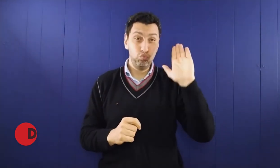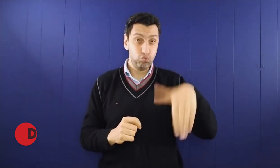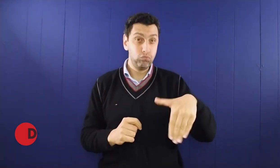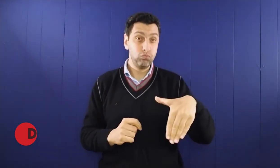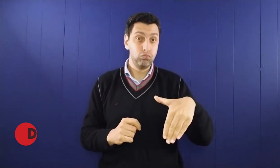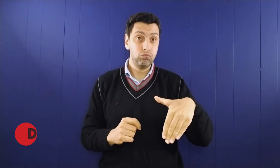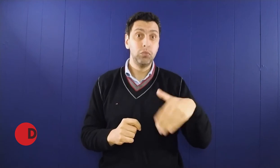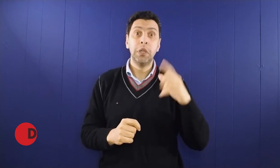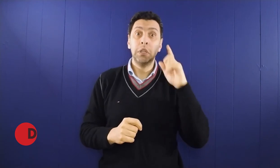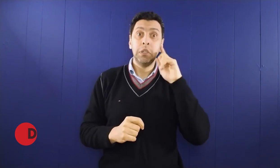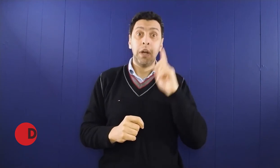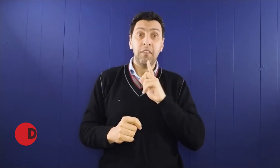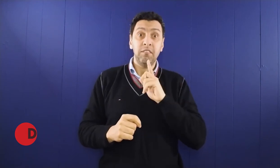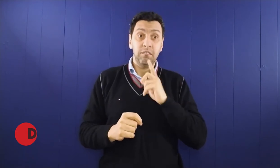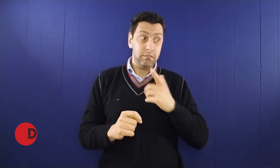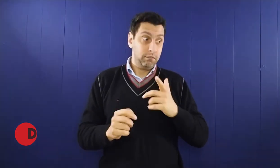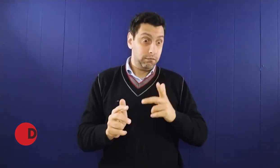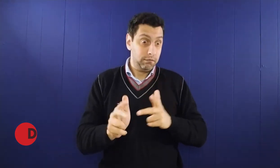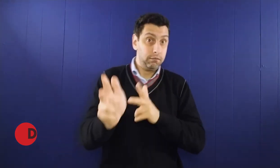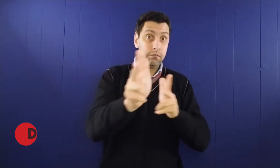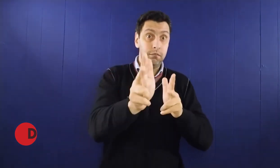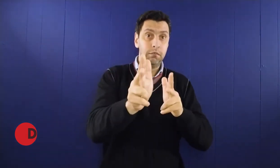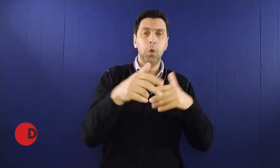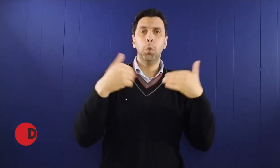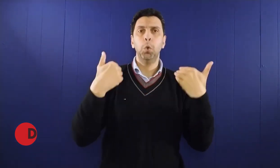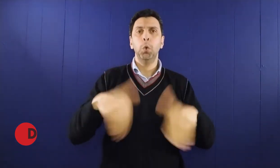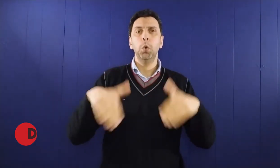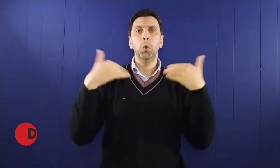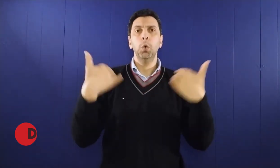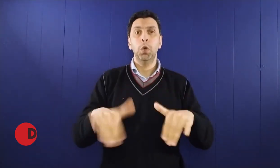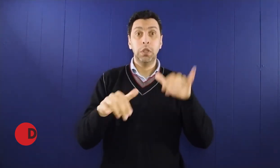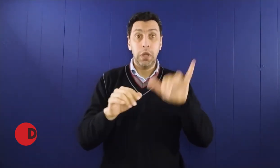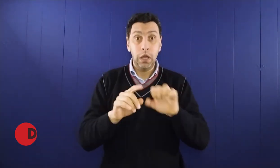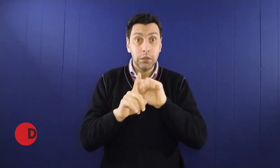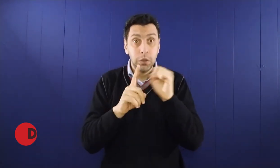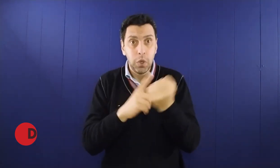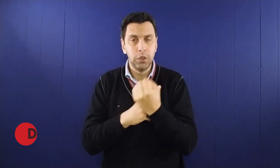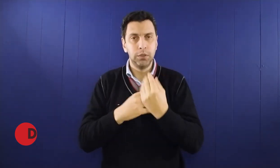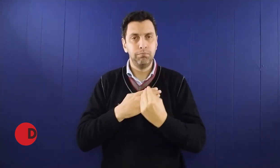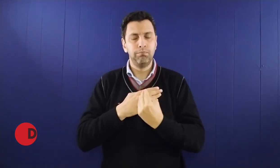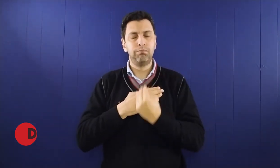It is general knowledge that when a Deaf driver is pulled over,